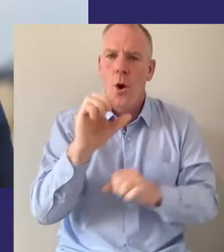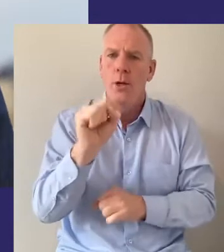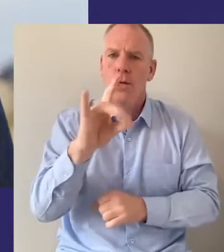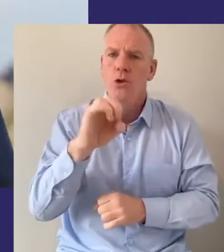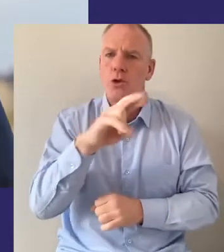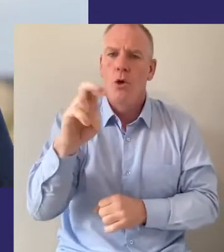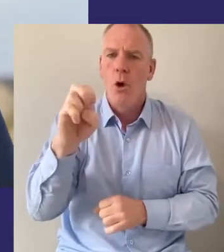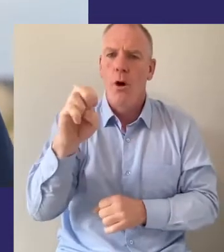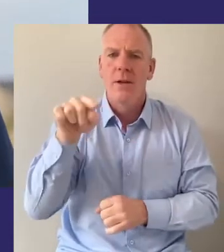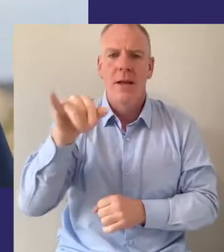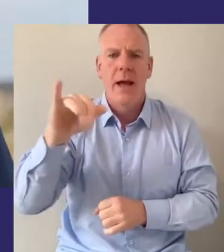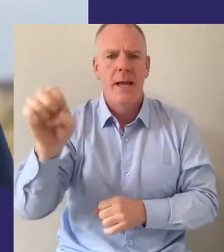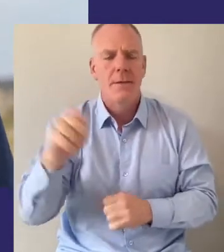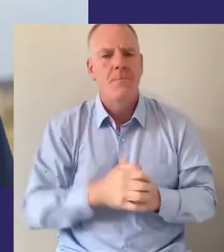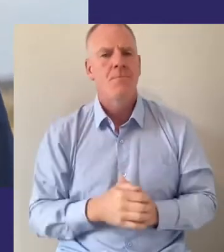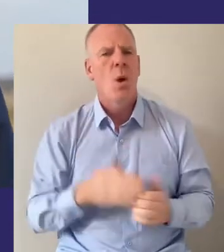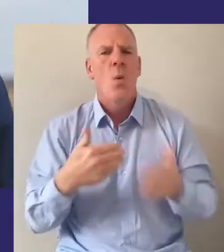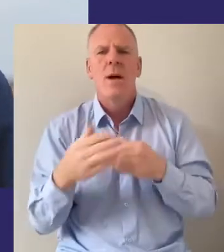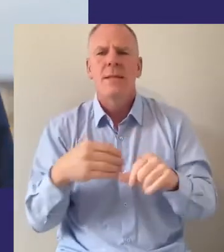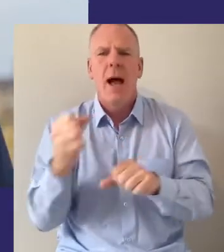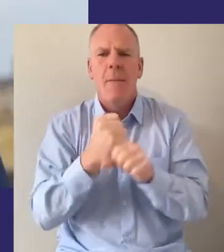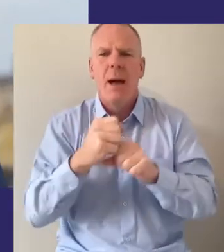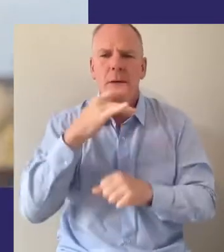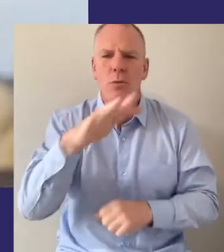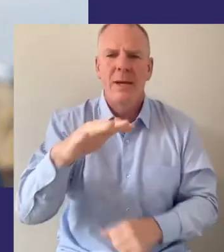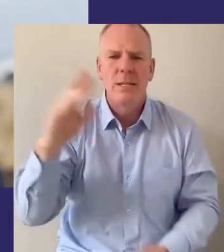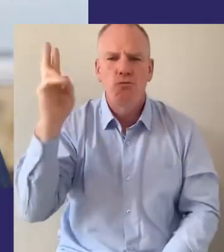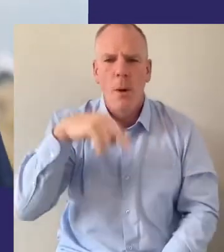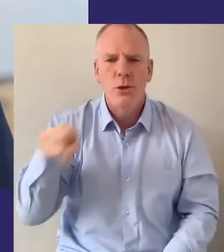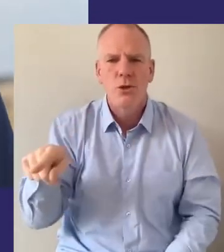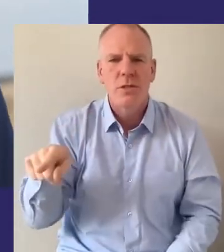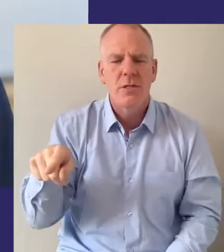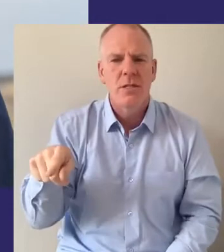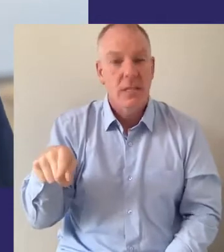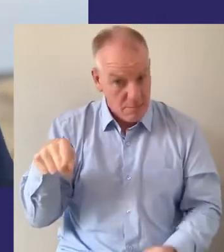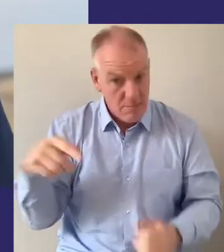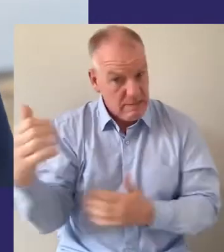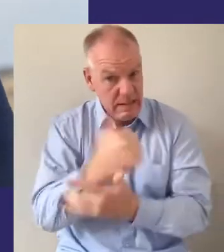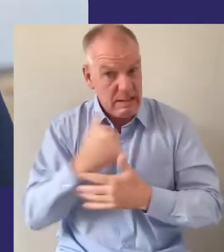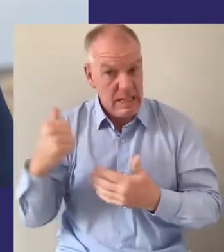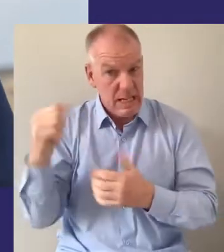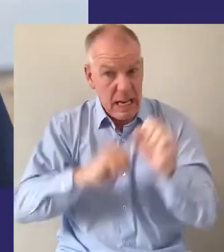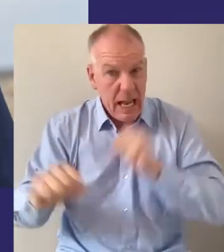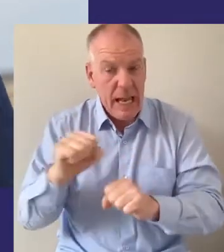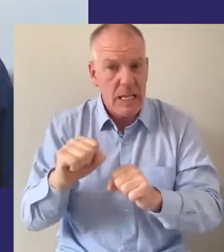With regard to marine litter, do you guys get involved in any cleanups or record any data on the litter we find on our shores?